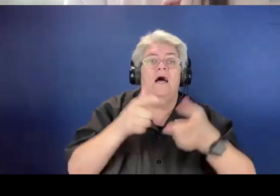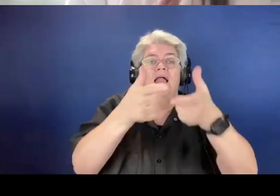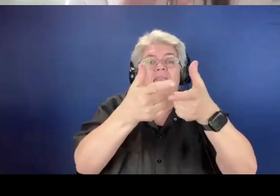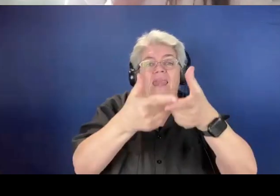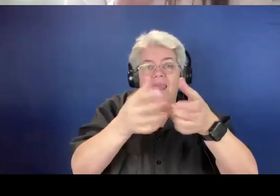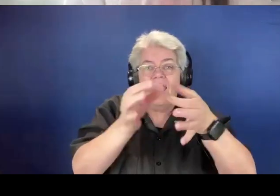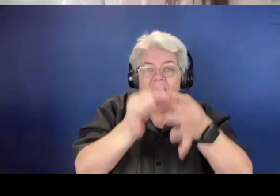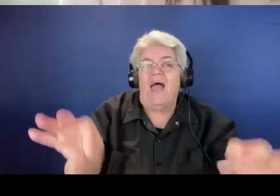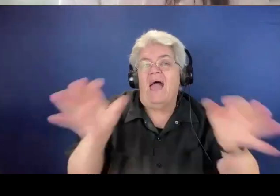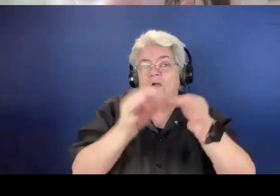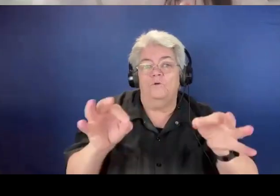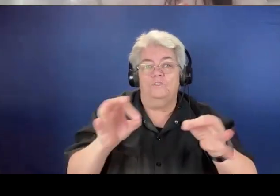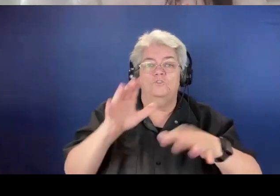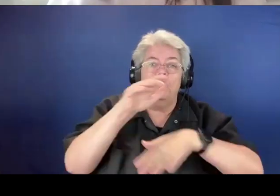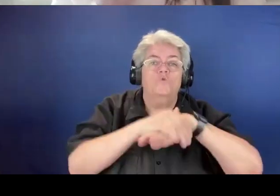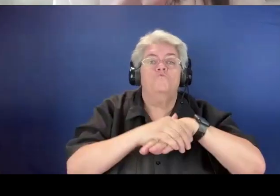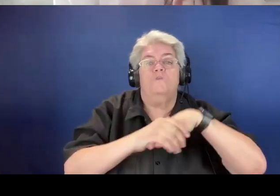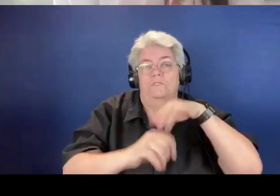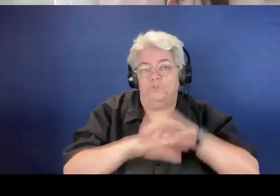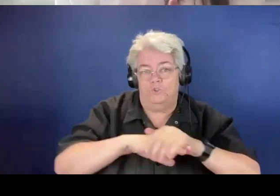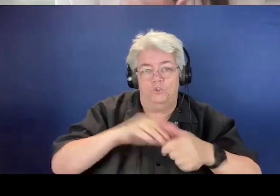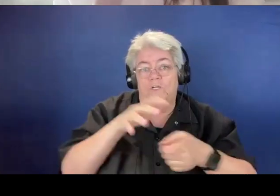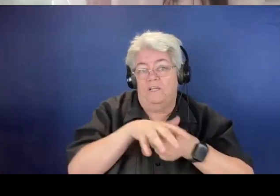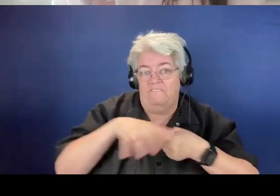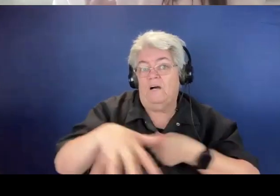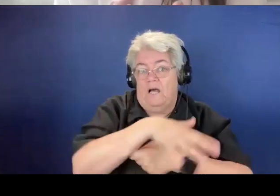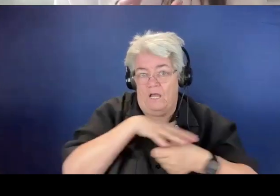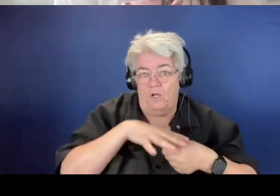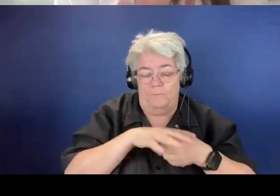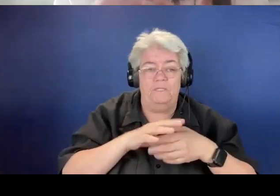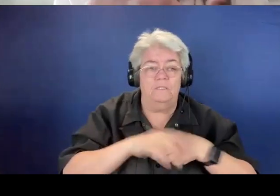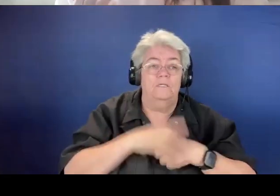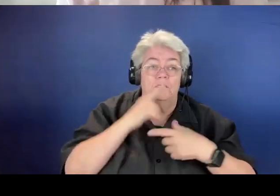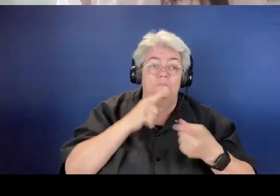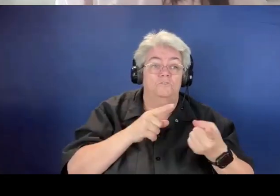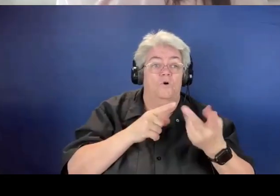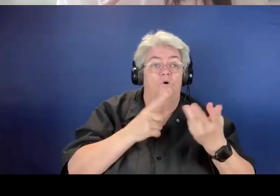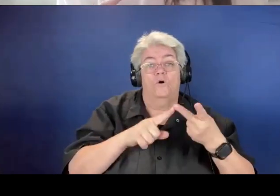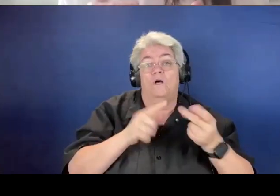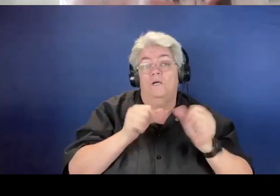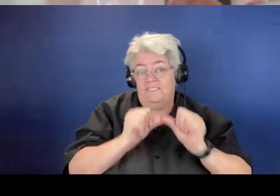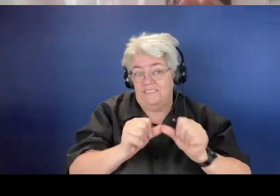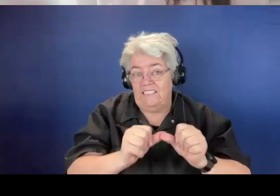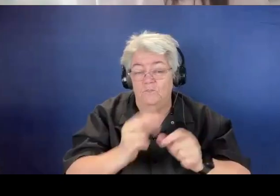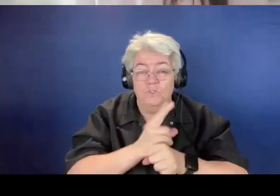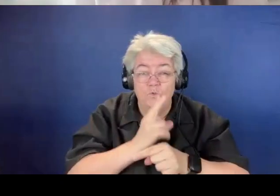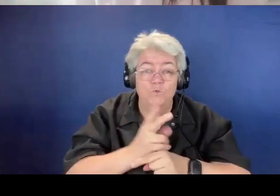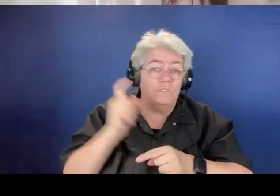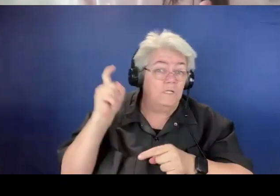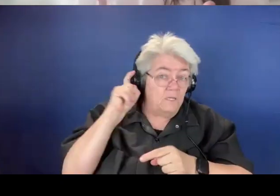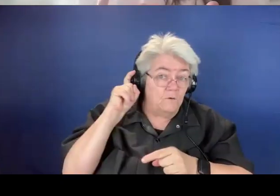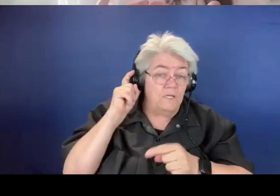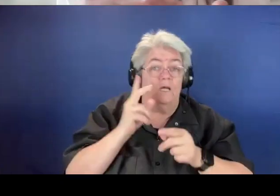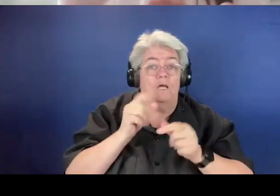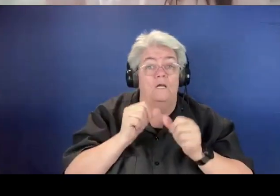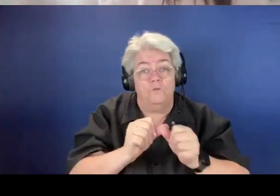Which include technique number one for example continuing full-time use of hearing devices during all waking hours.